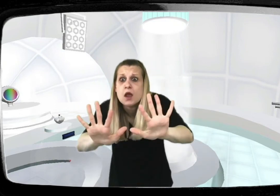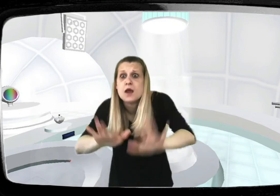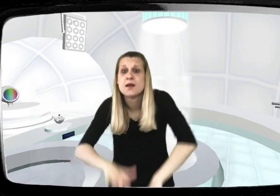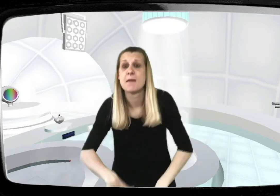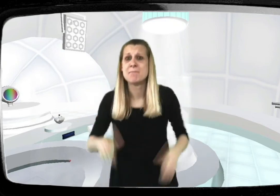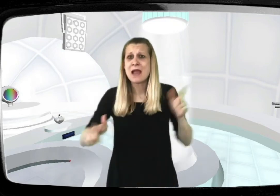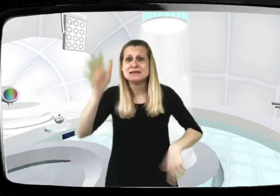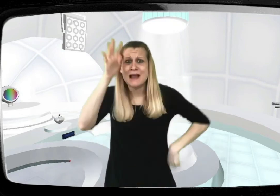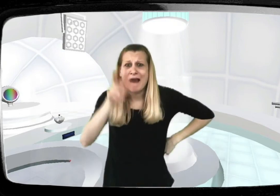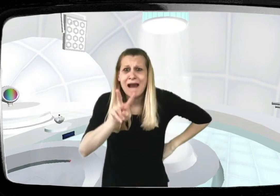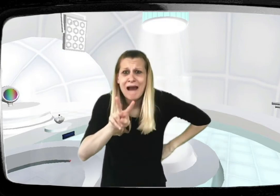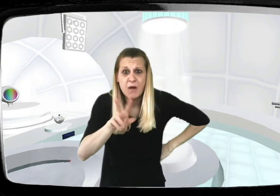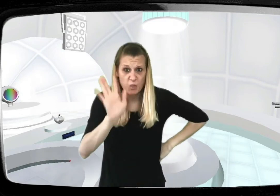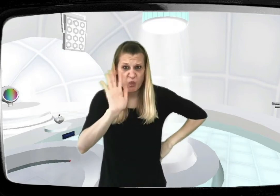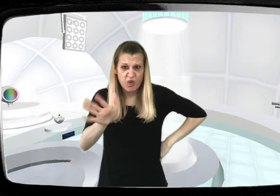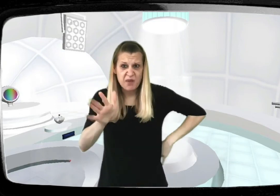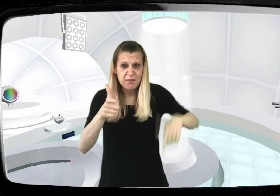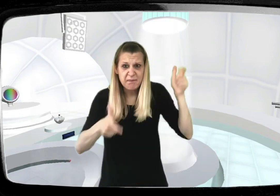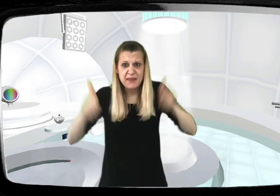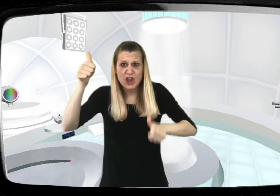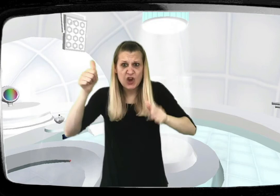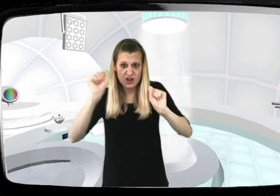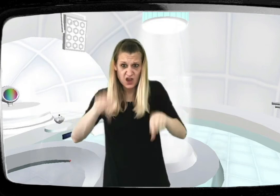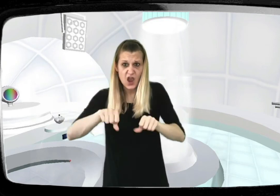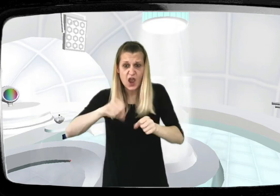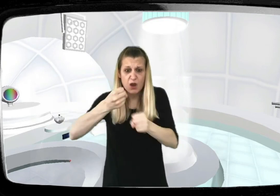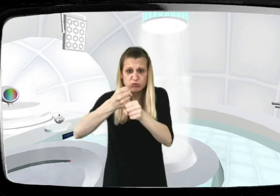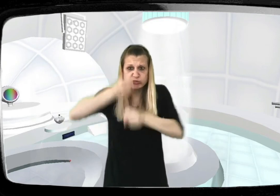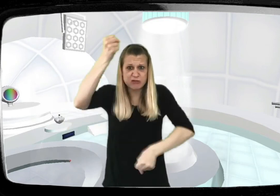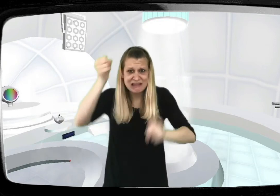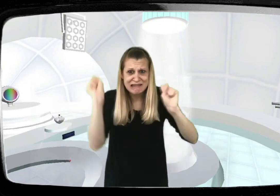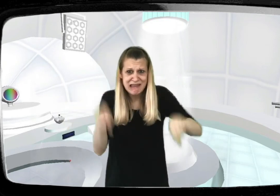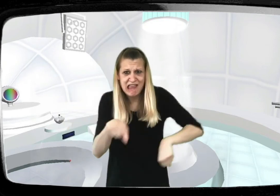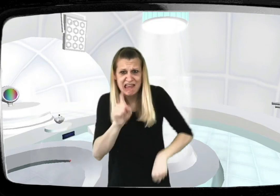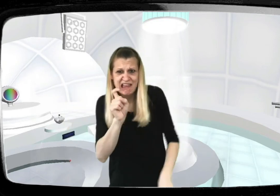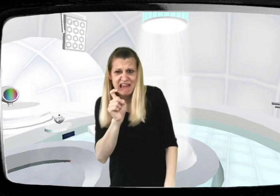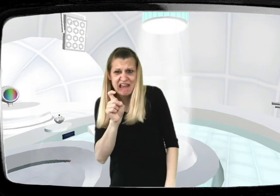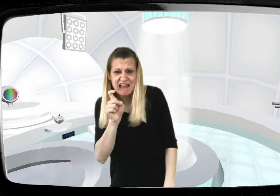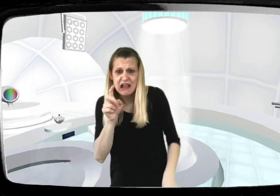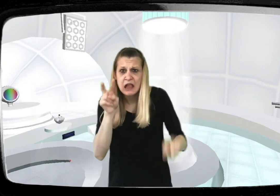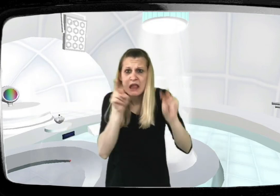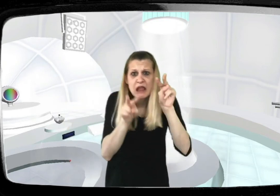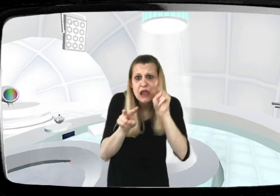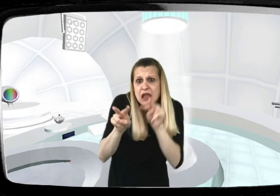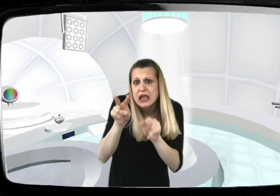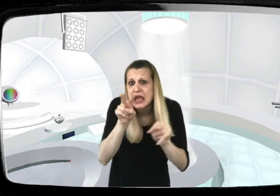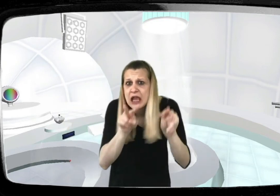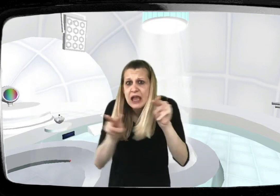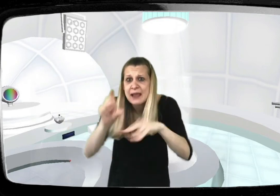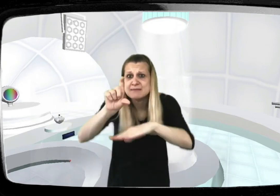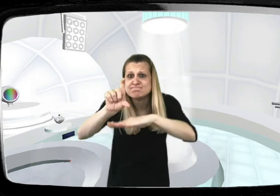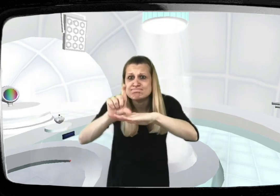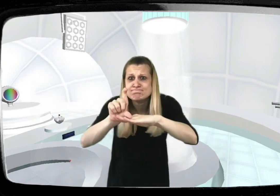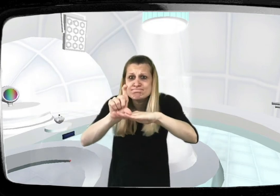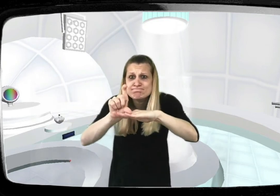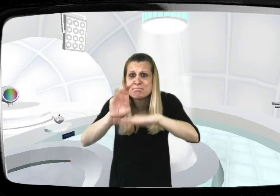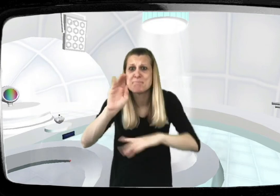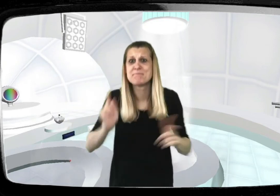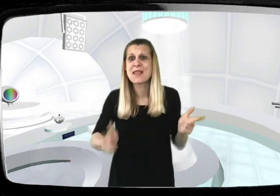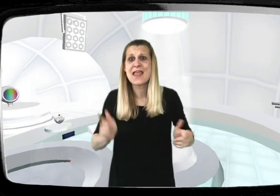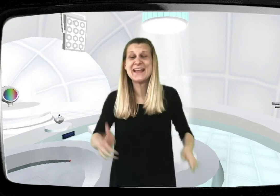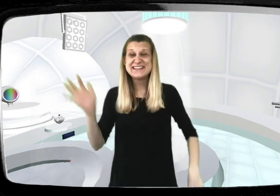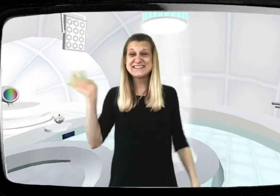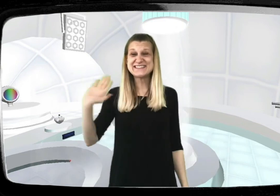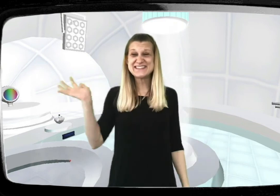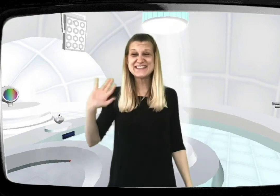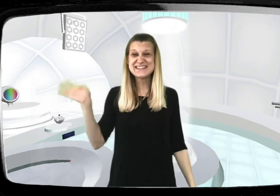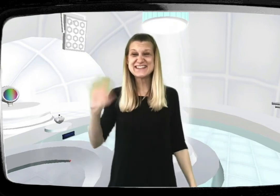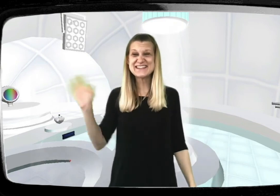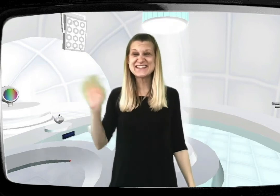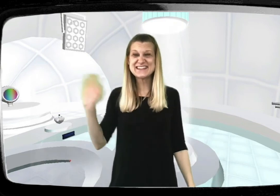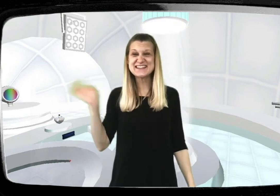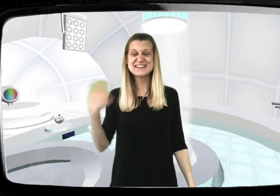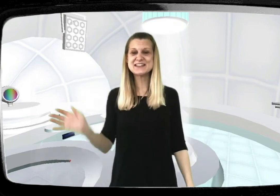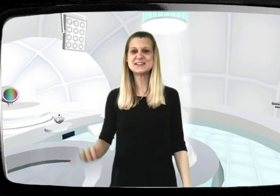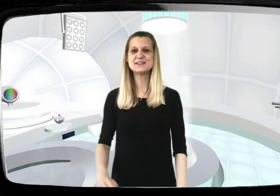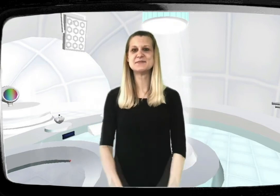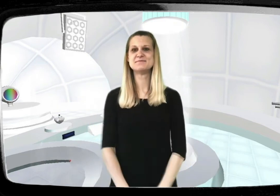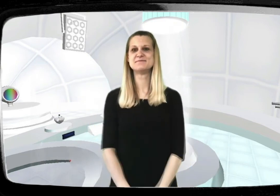"Isn’t he going to get any bigger?" shouted Mr. Teavee.